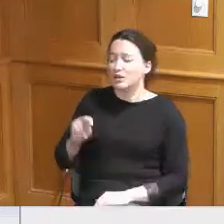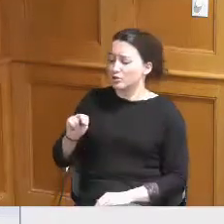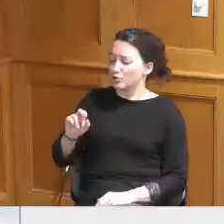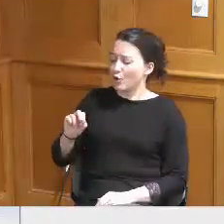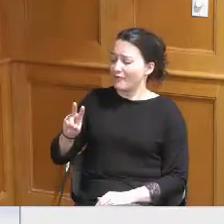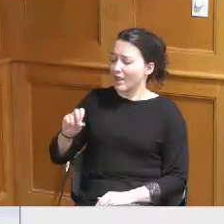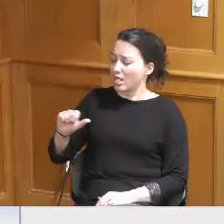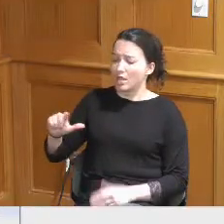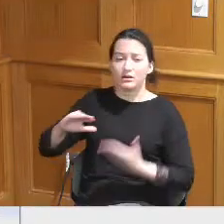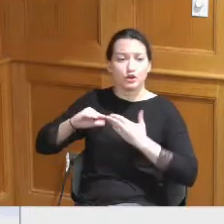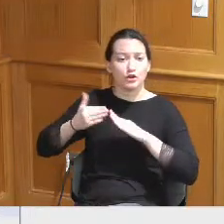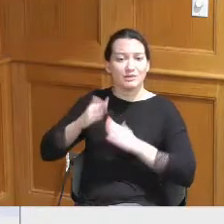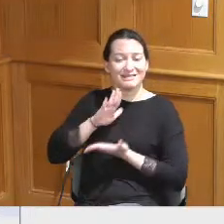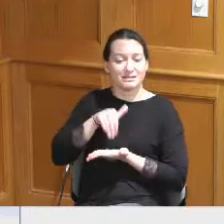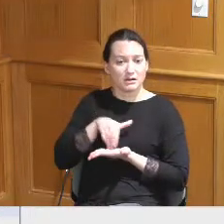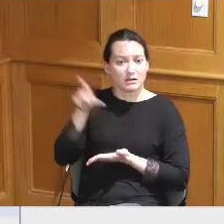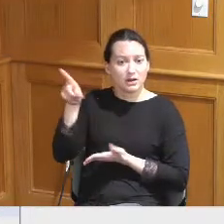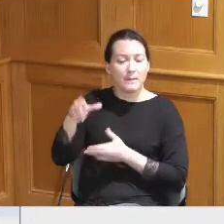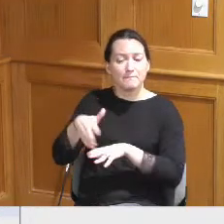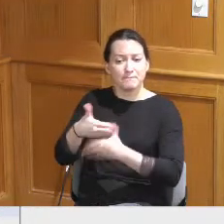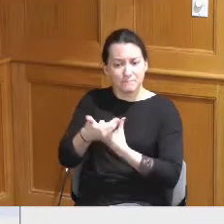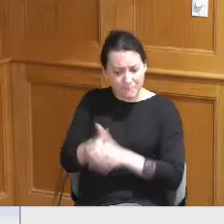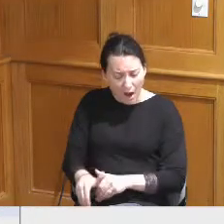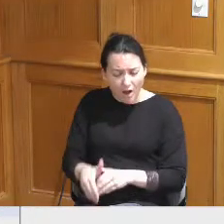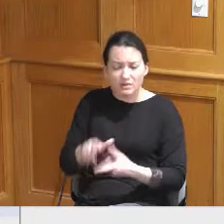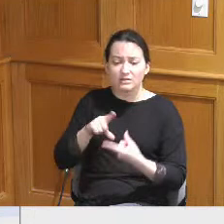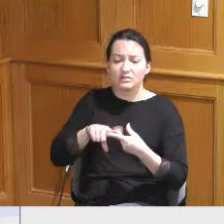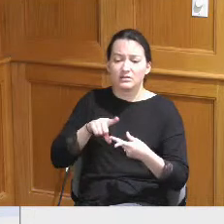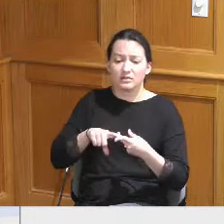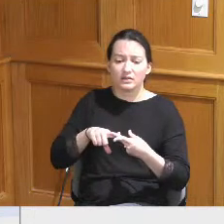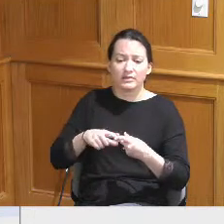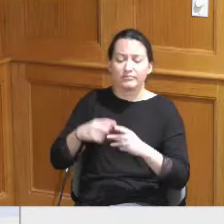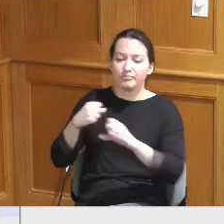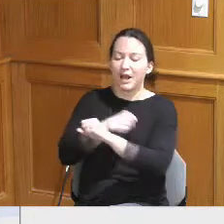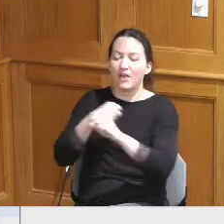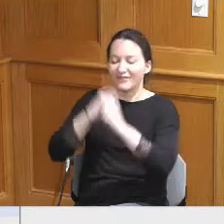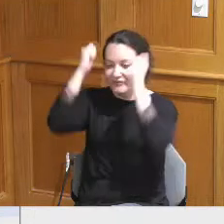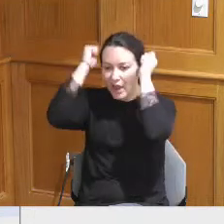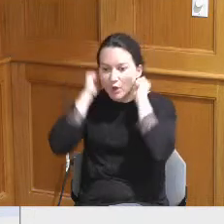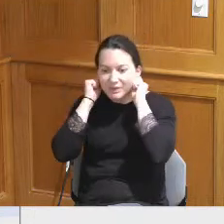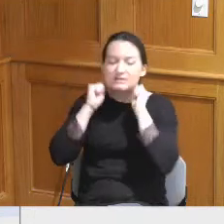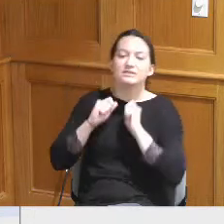getting their boxing gloves and helmets and equipment and Evanston Bulldogs I mean it's